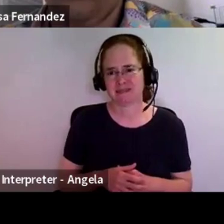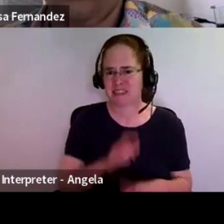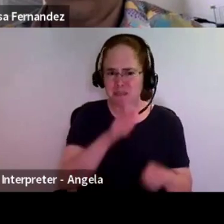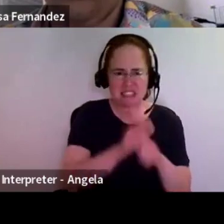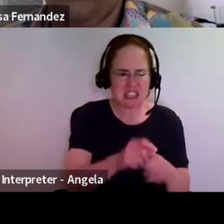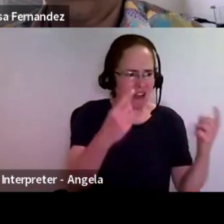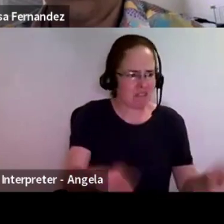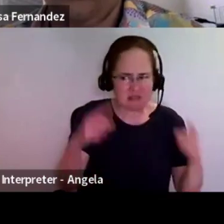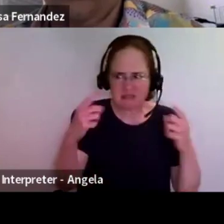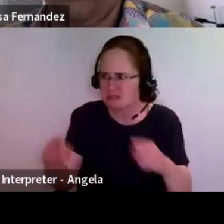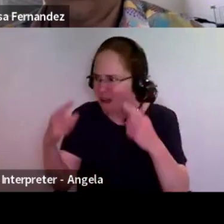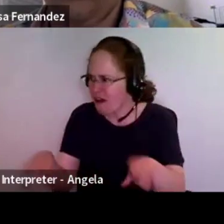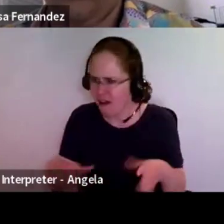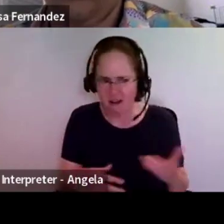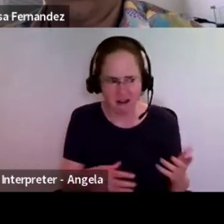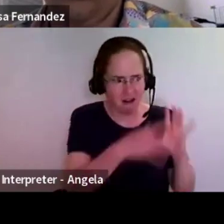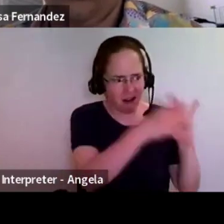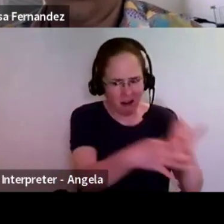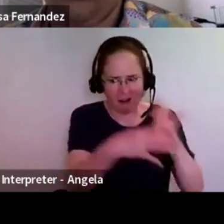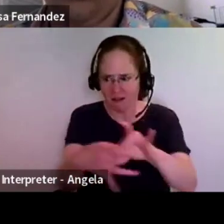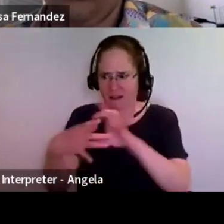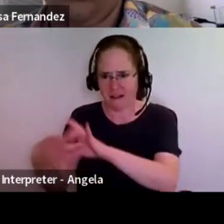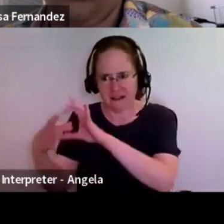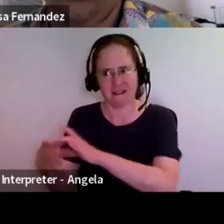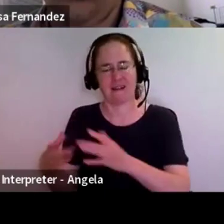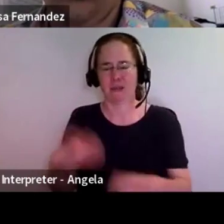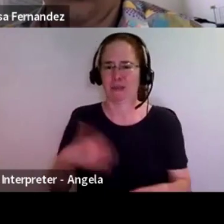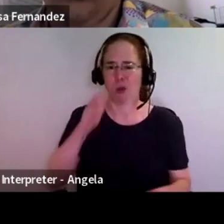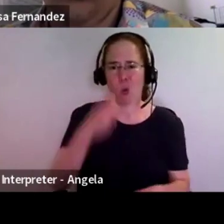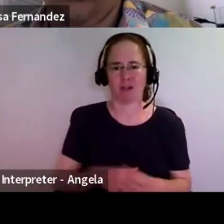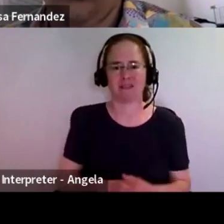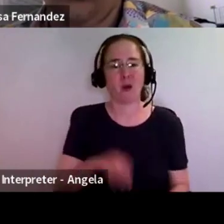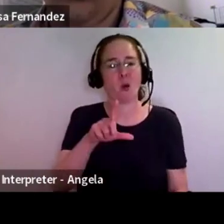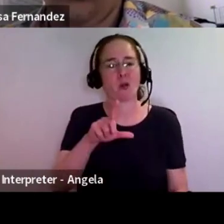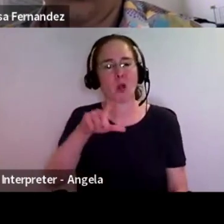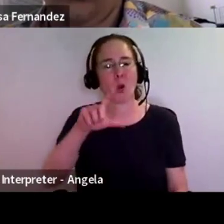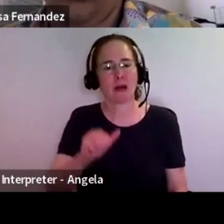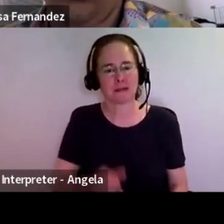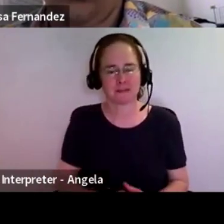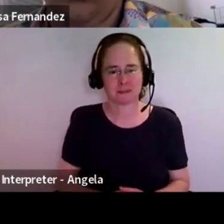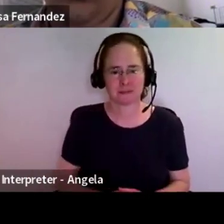come up, and how things lead from one thing to another to a path. Very cool. Lola, Hello,